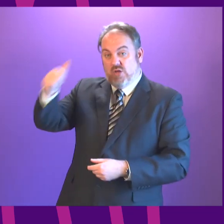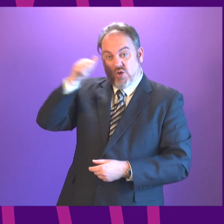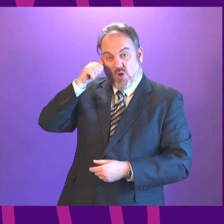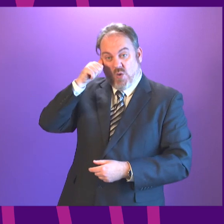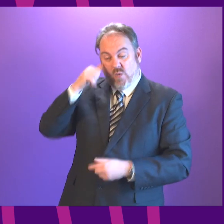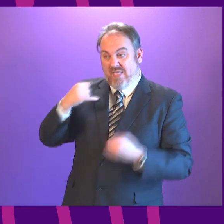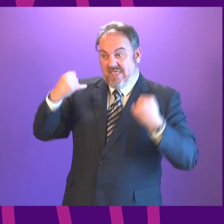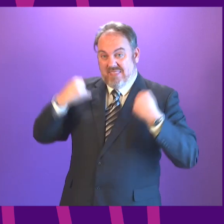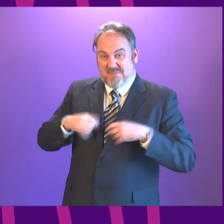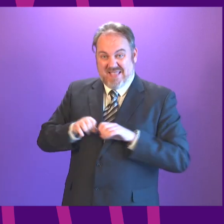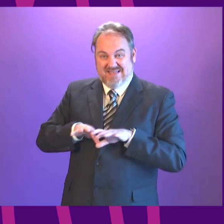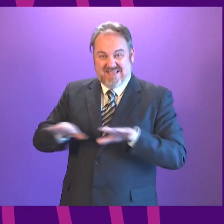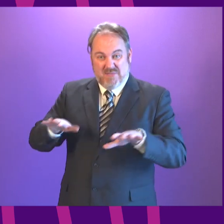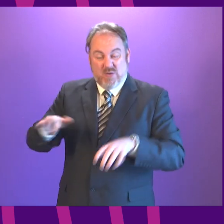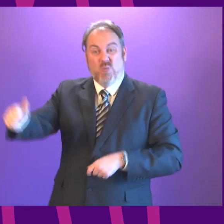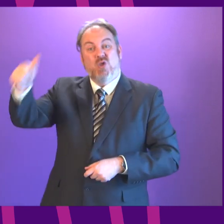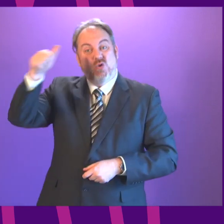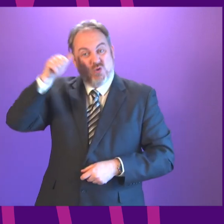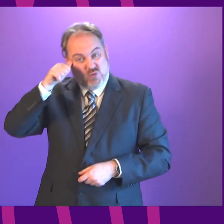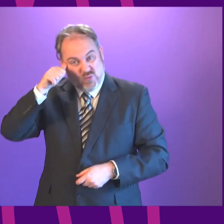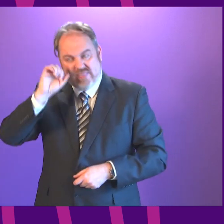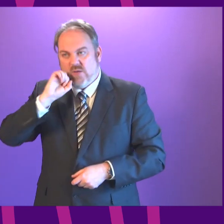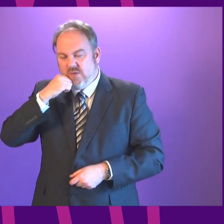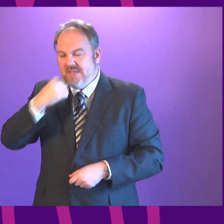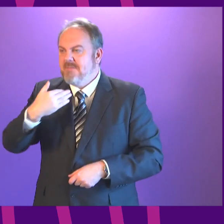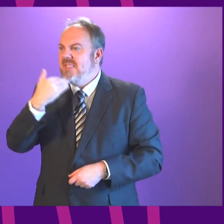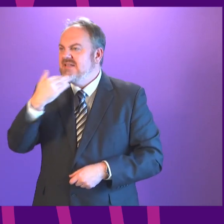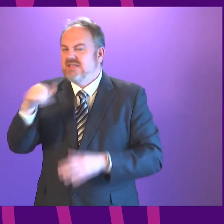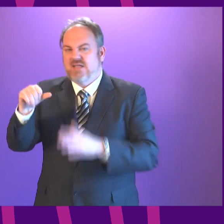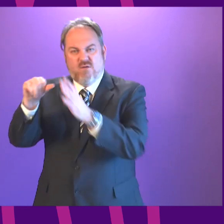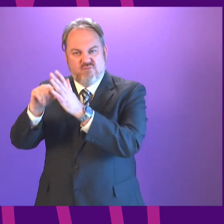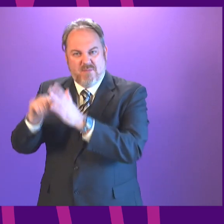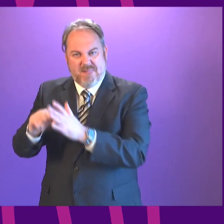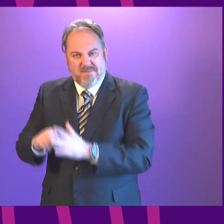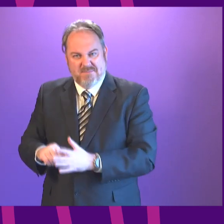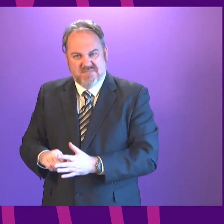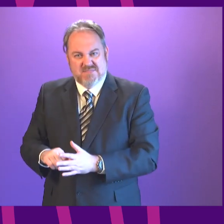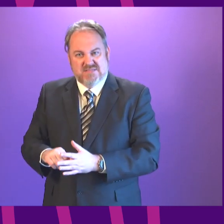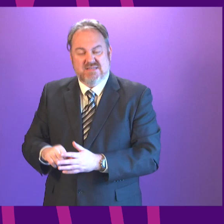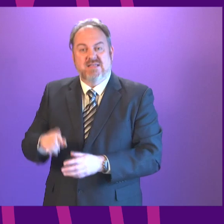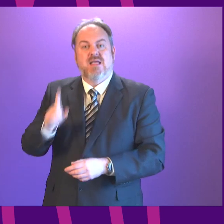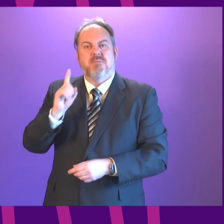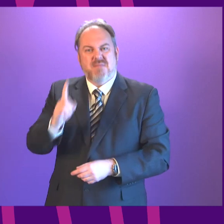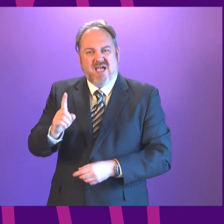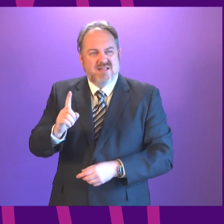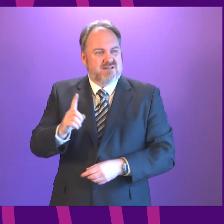and predicted. Those concurrent risks, which add up to a perfect storm, are starting to